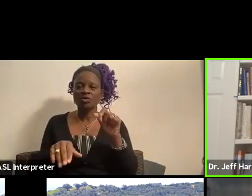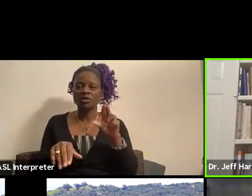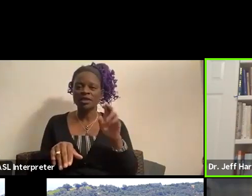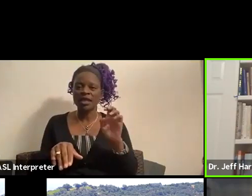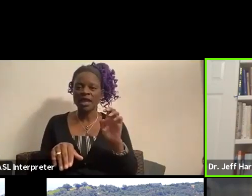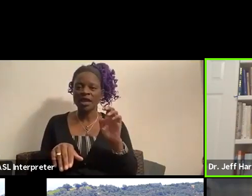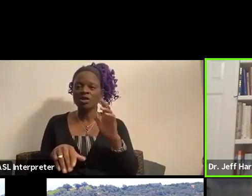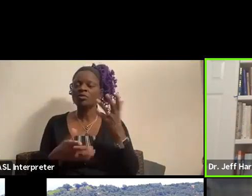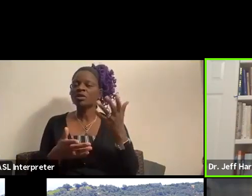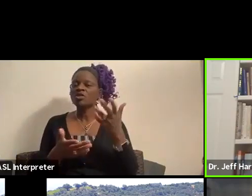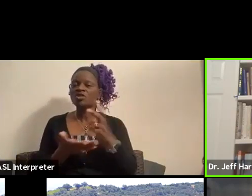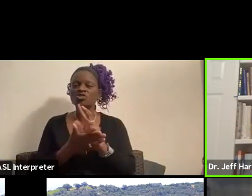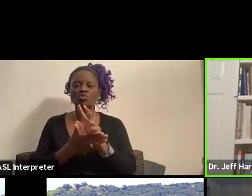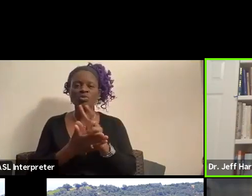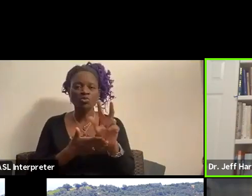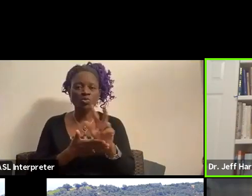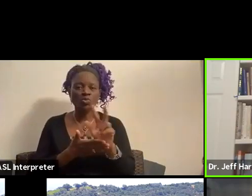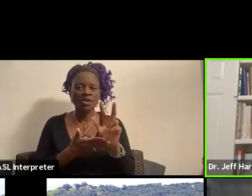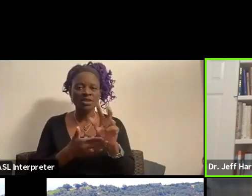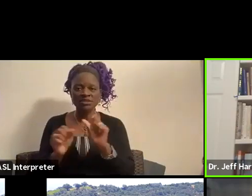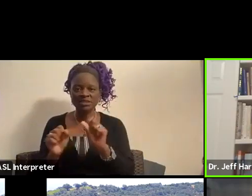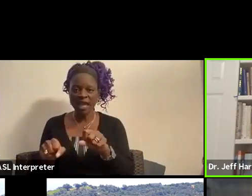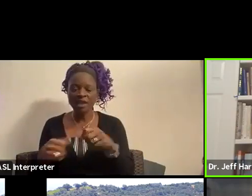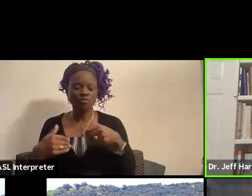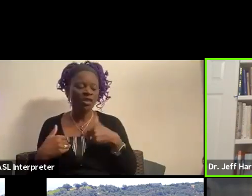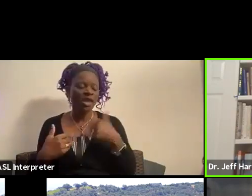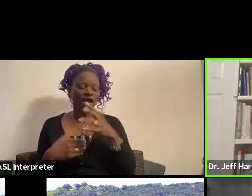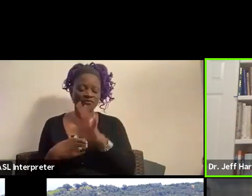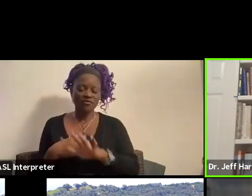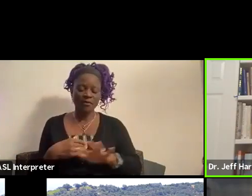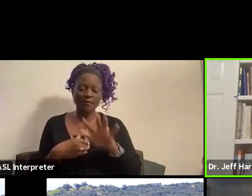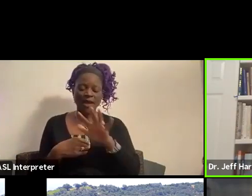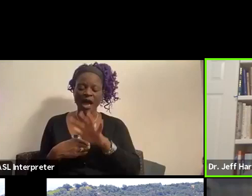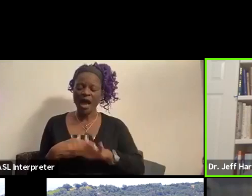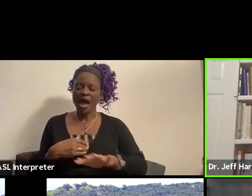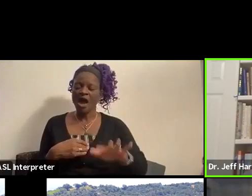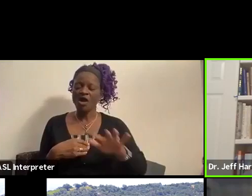We've got about 40 nurses throughout the county who have been vaccinated or who